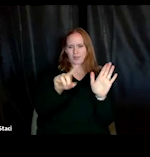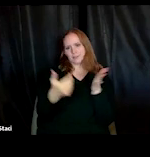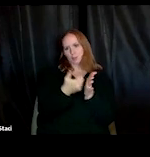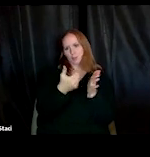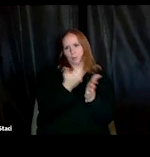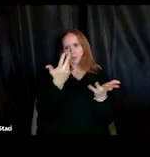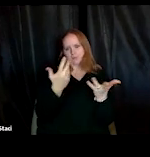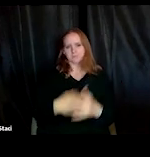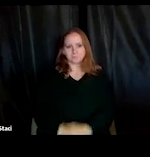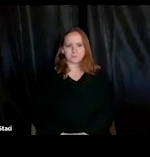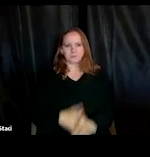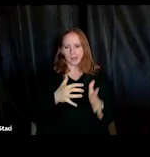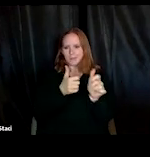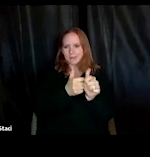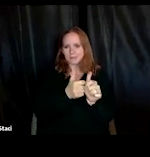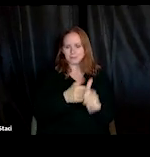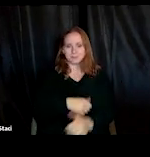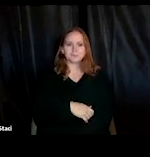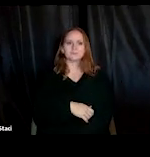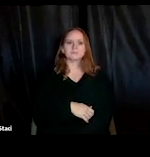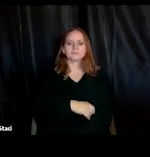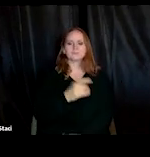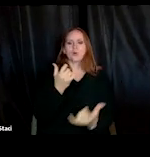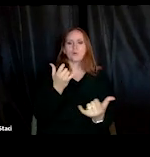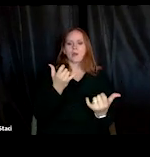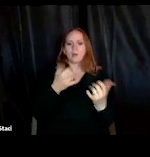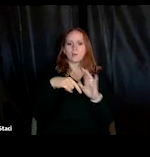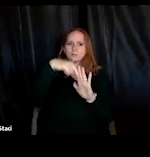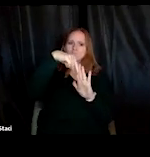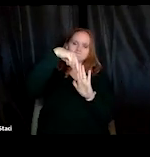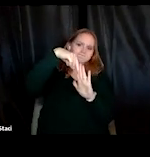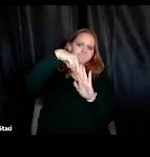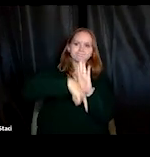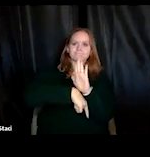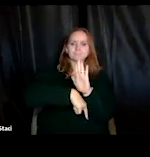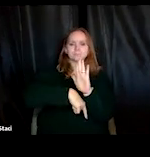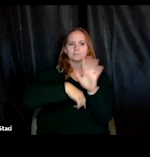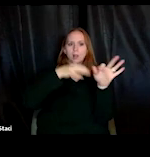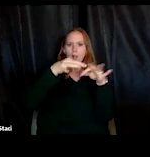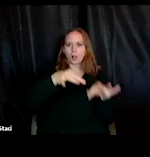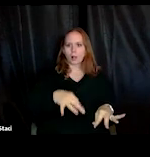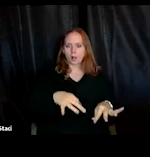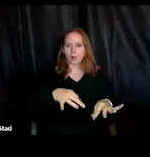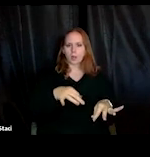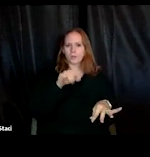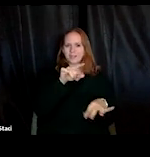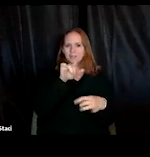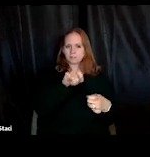And so wanted to really dive deep into what we did with this particular program with SOAR.